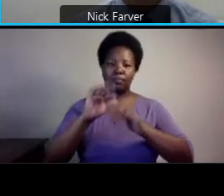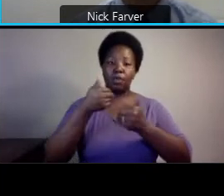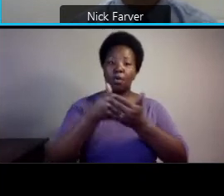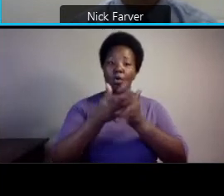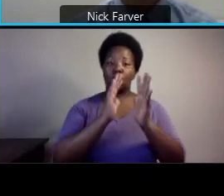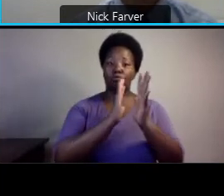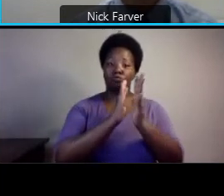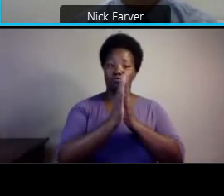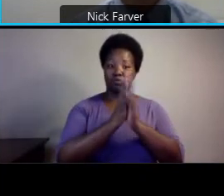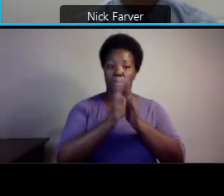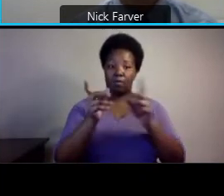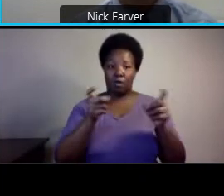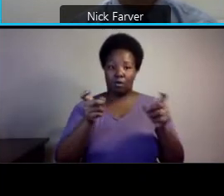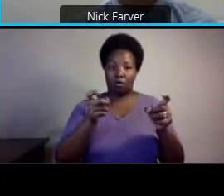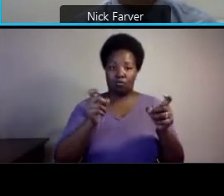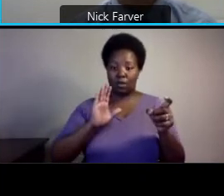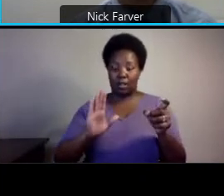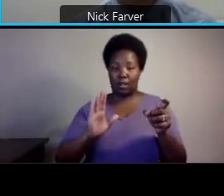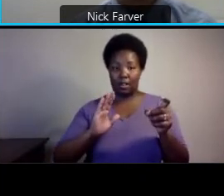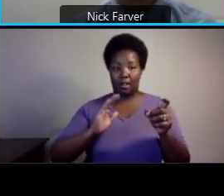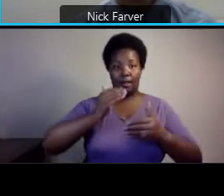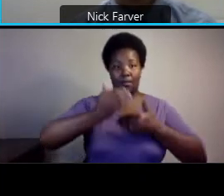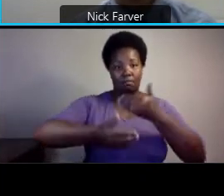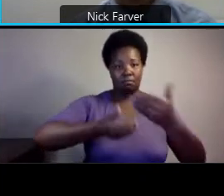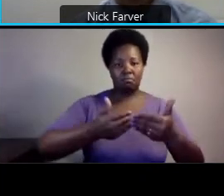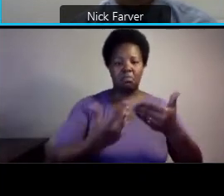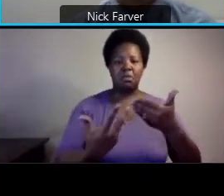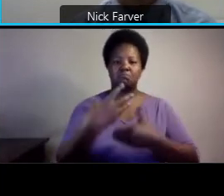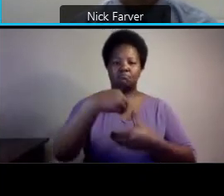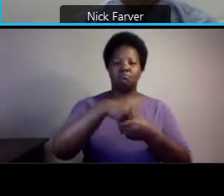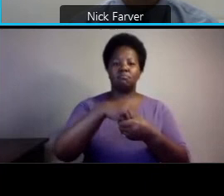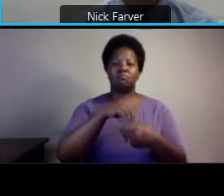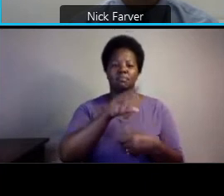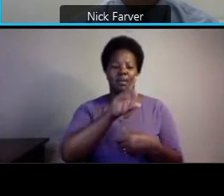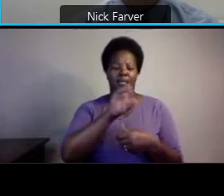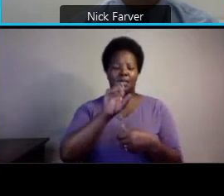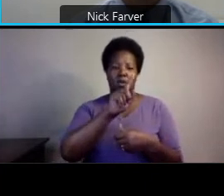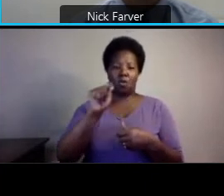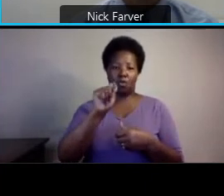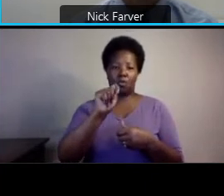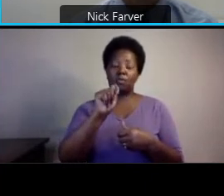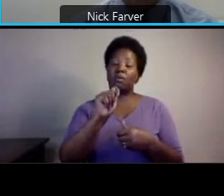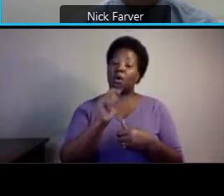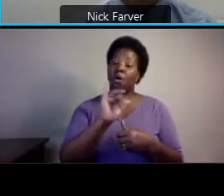with ddot's temporary traffic control manual the manual in uniform traffic control devices